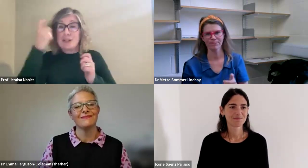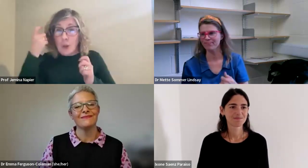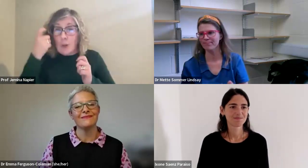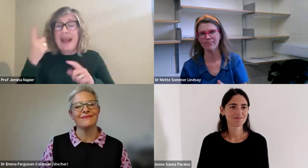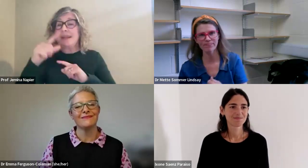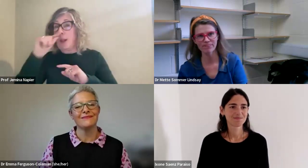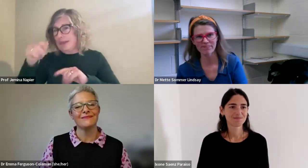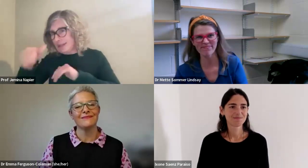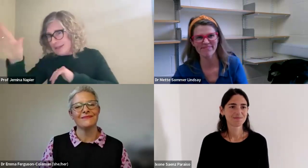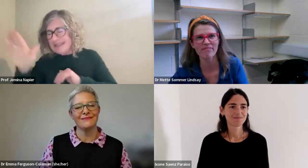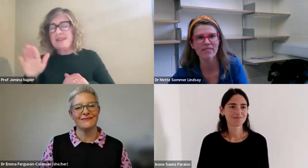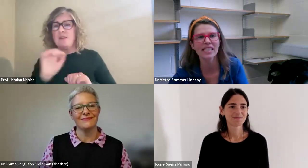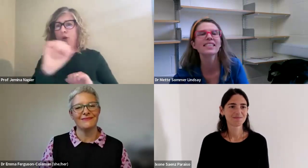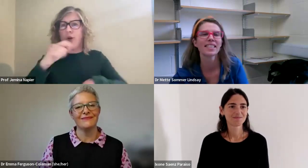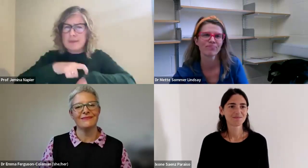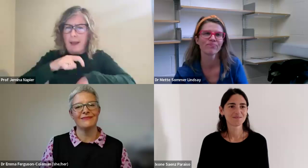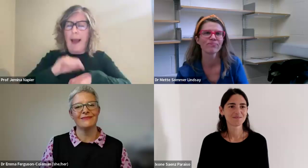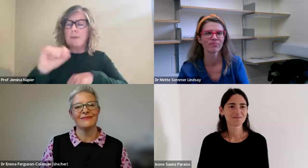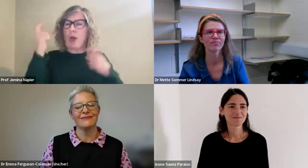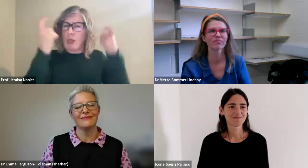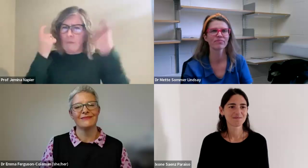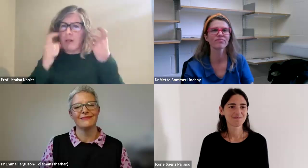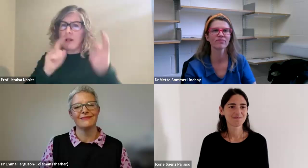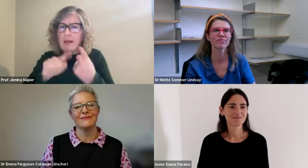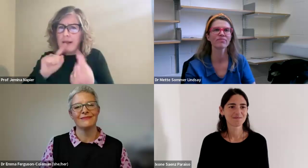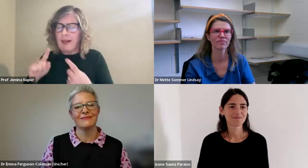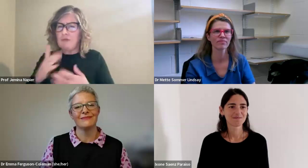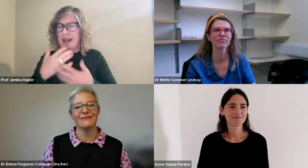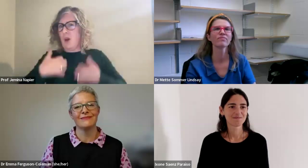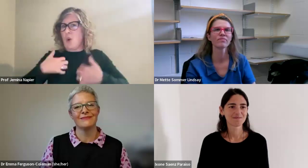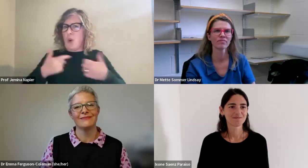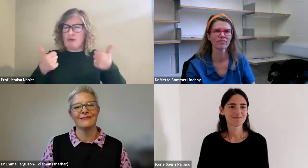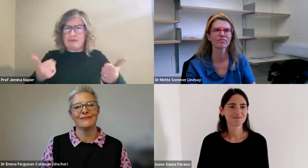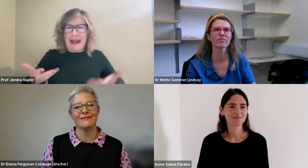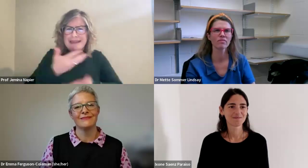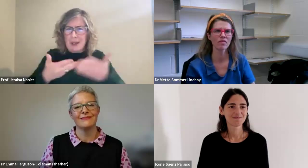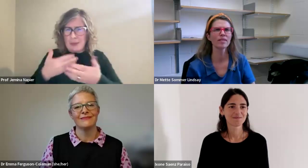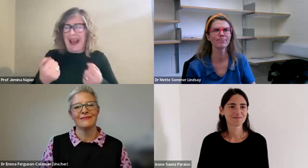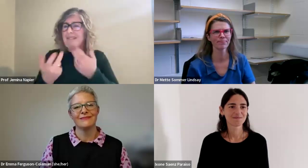to Emma, to Ixone, and the now absent Luigi, for your time your thoughtful responses, it's been